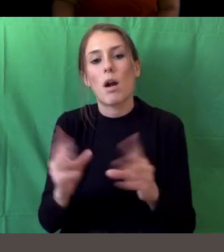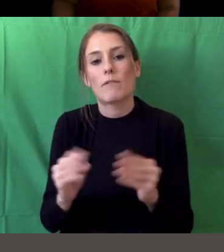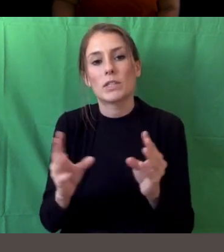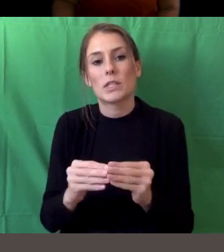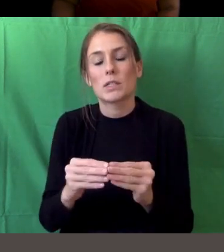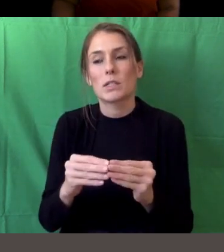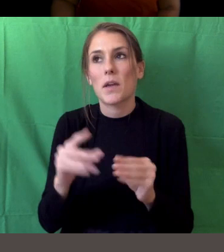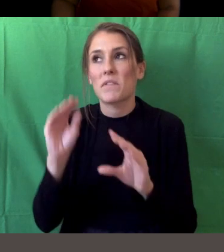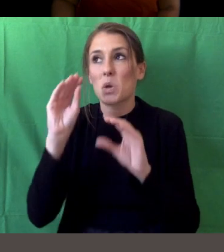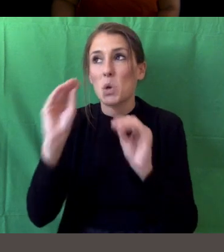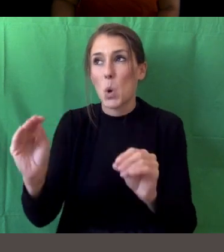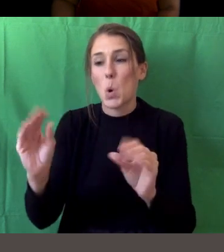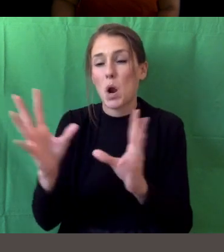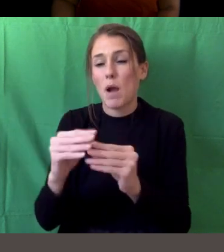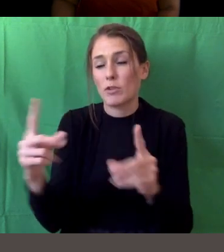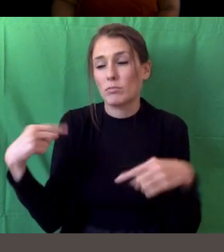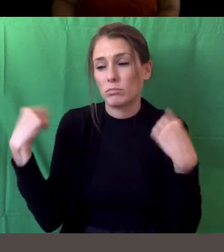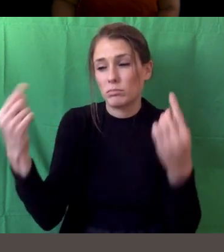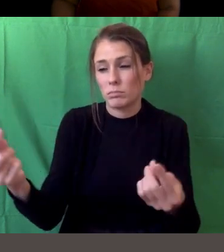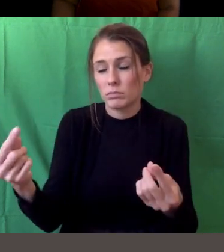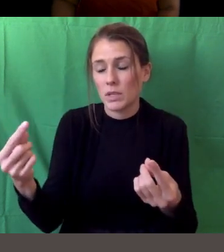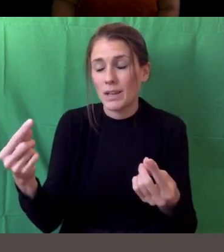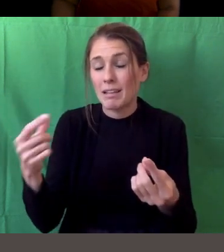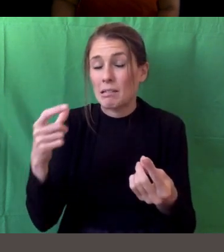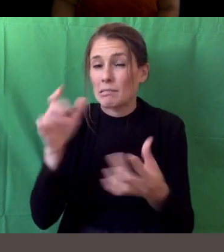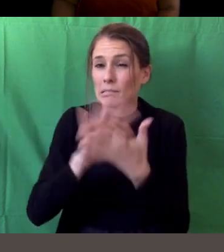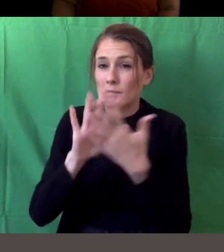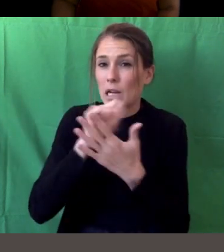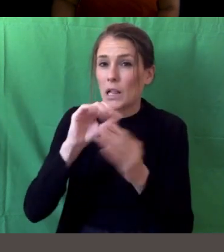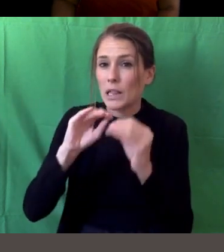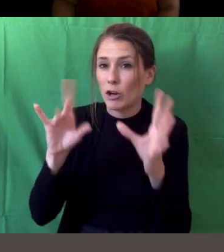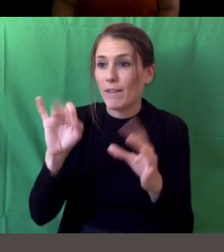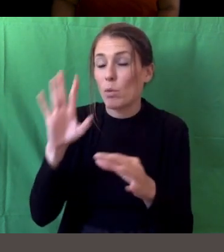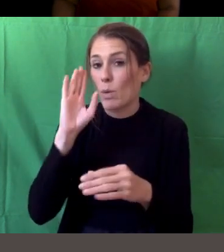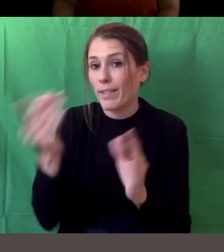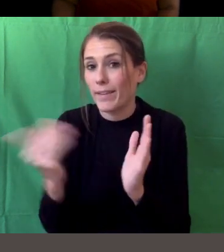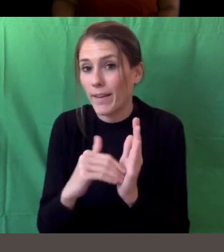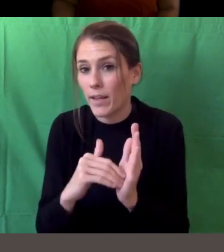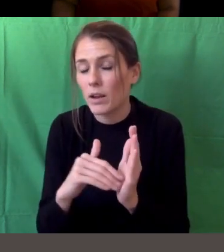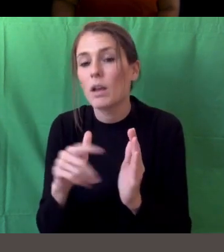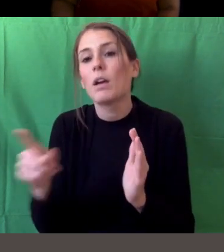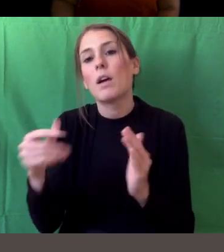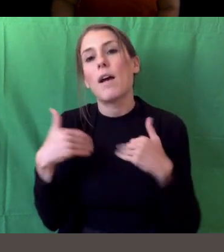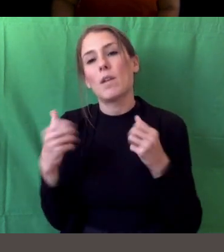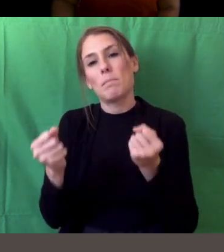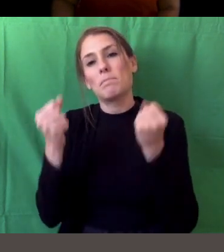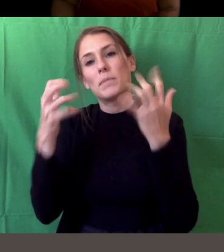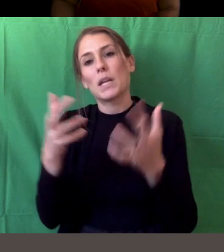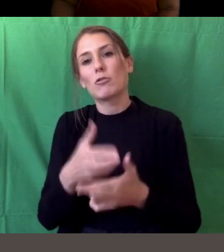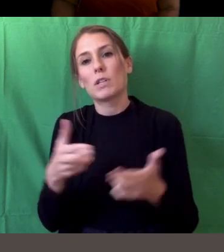And while they haven't had a conference since, and it's unclear that they will, they have